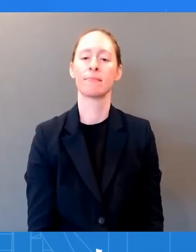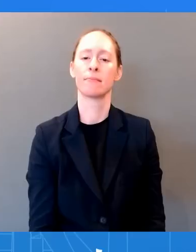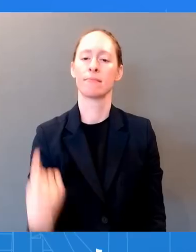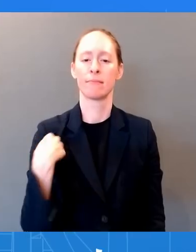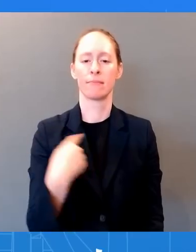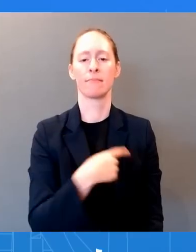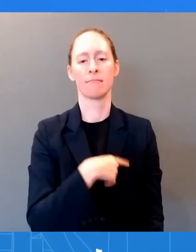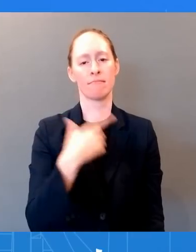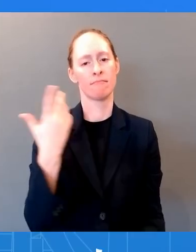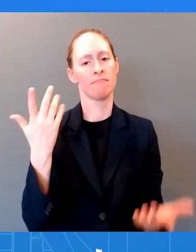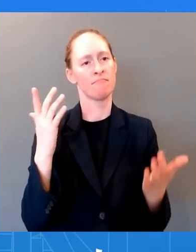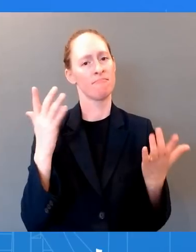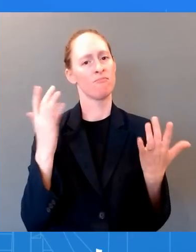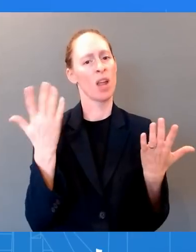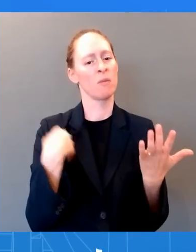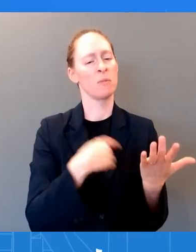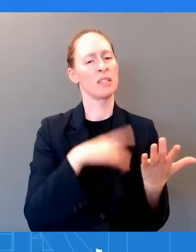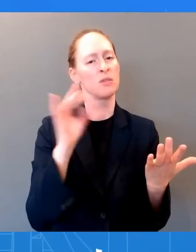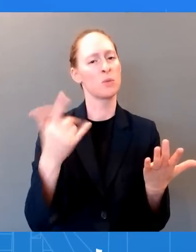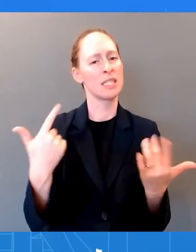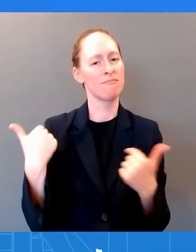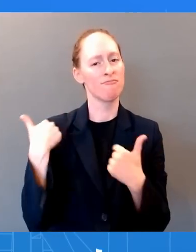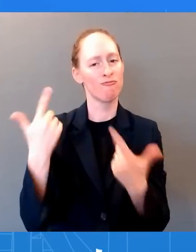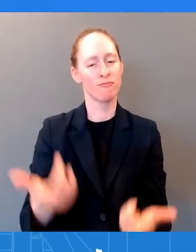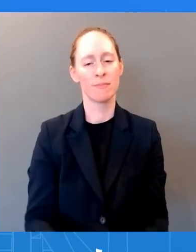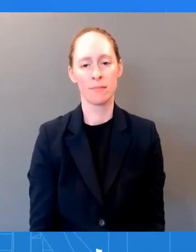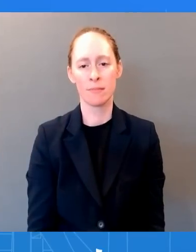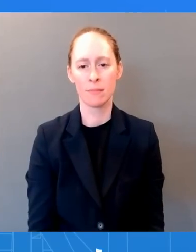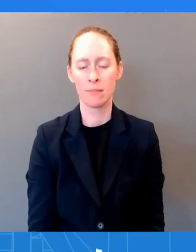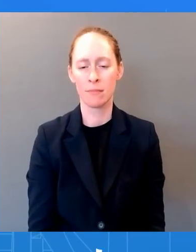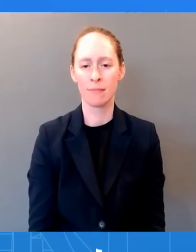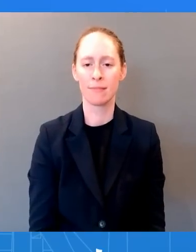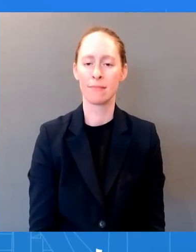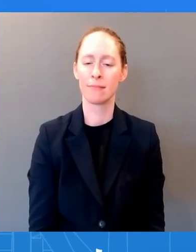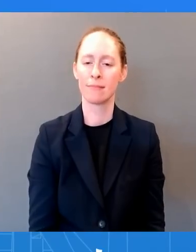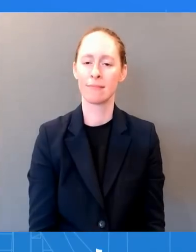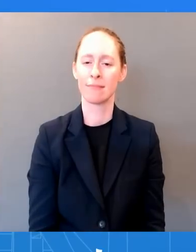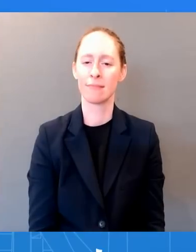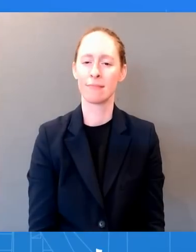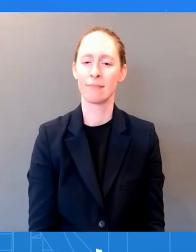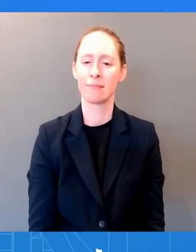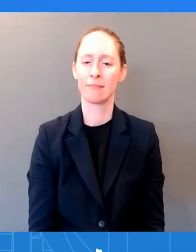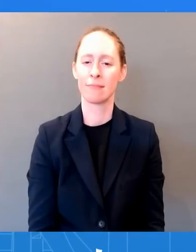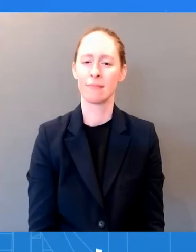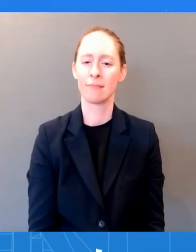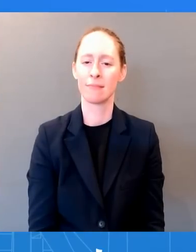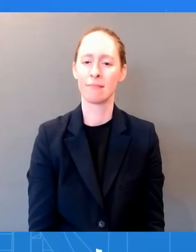There's been kind of a number of incidents nationwide where medical providers have been unsure